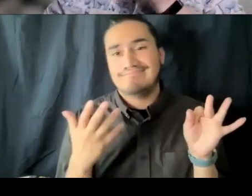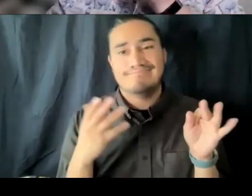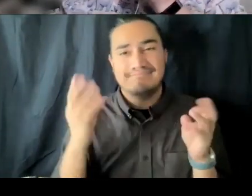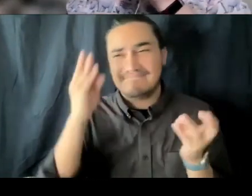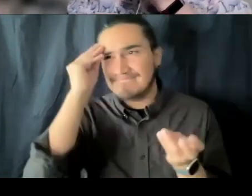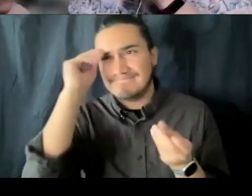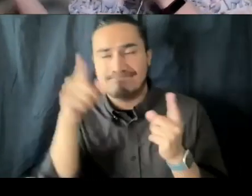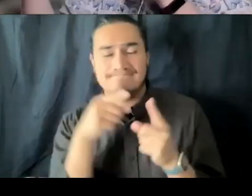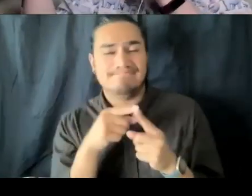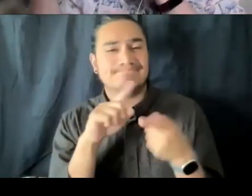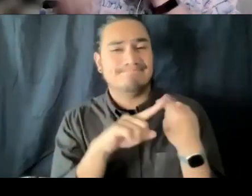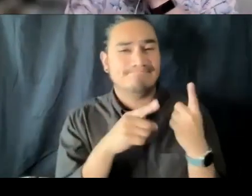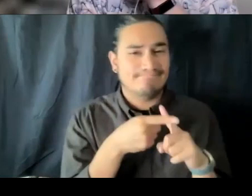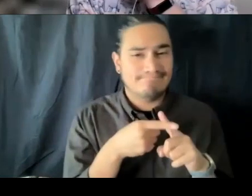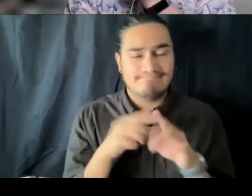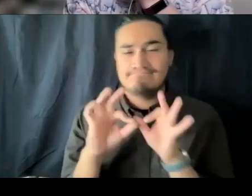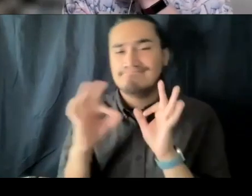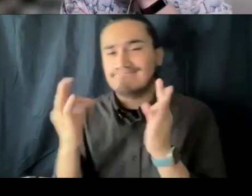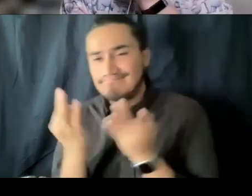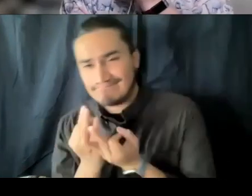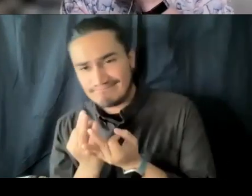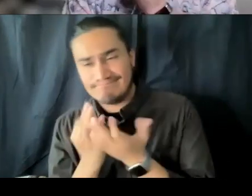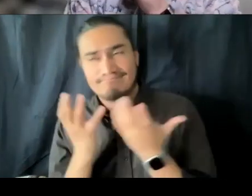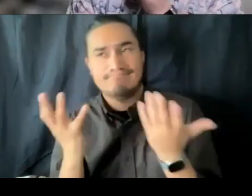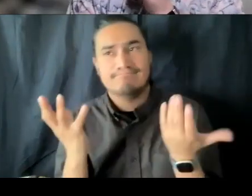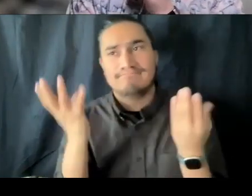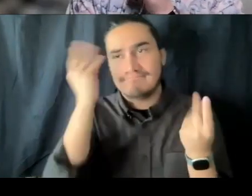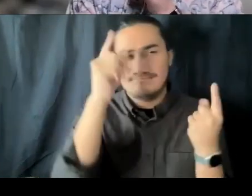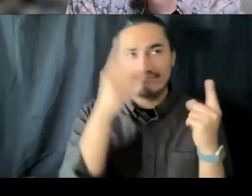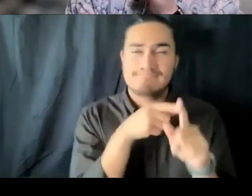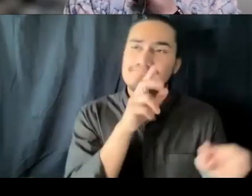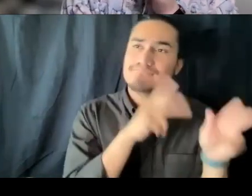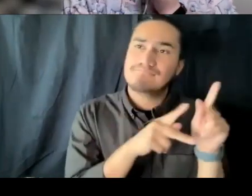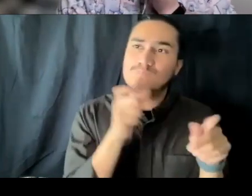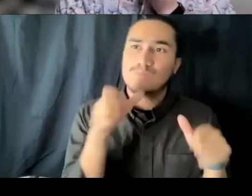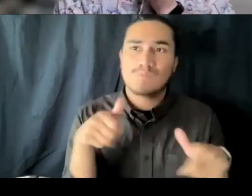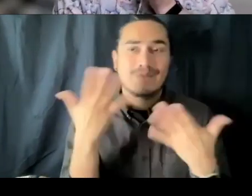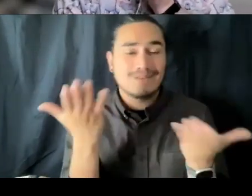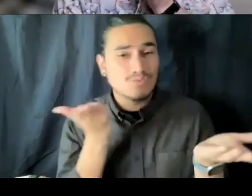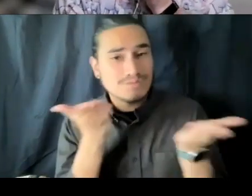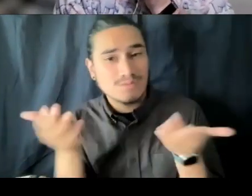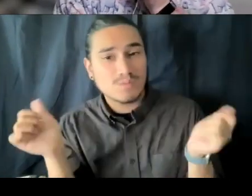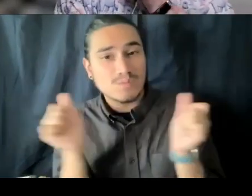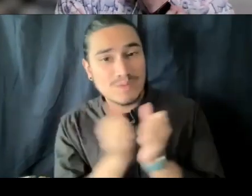about friends and family in your life, you're thinking about folks you provide services with,